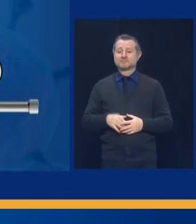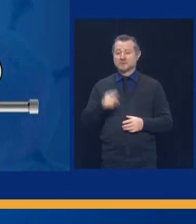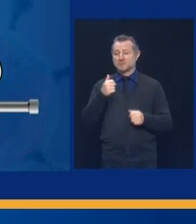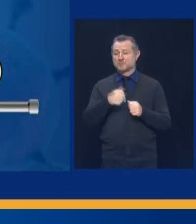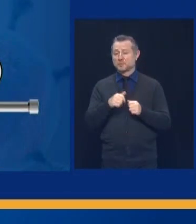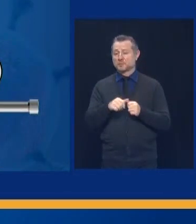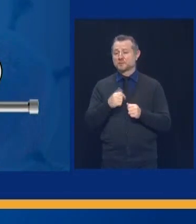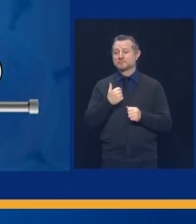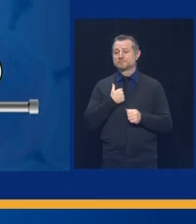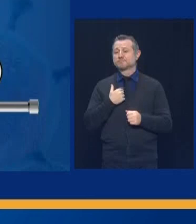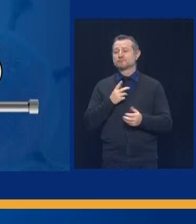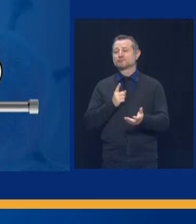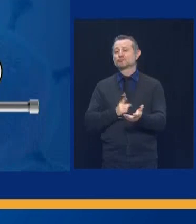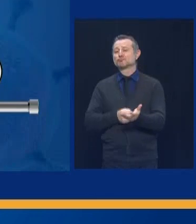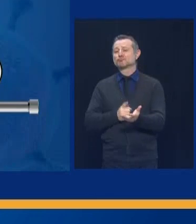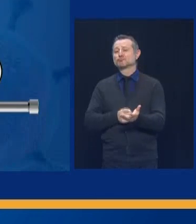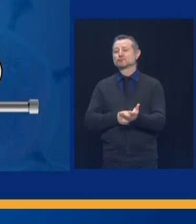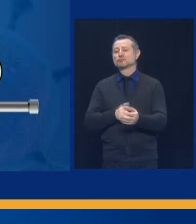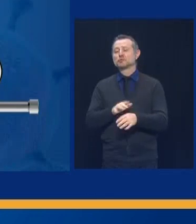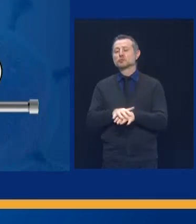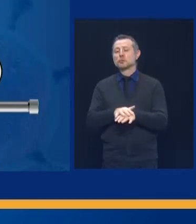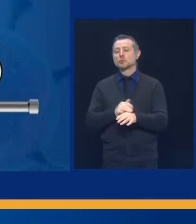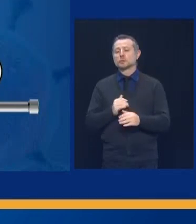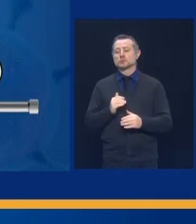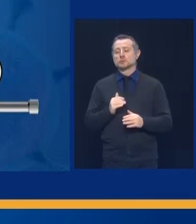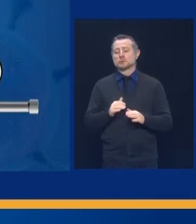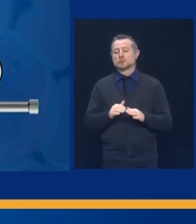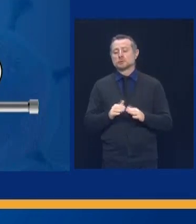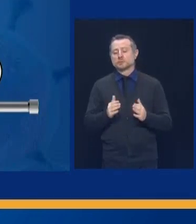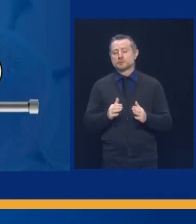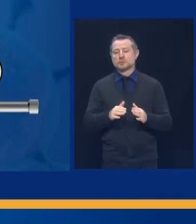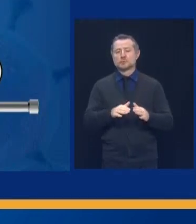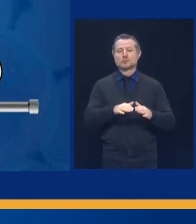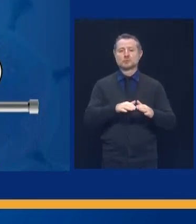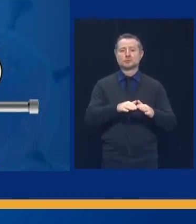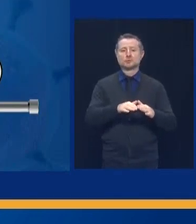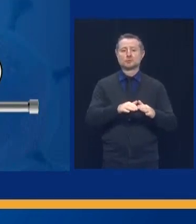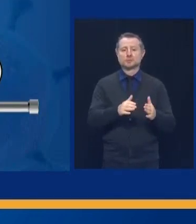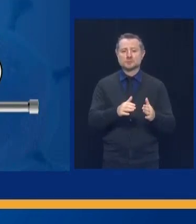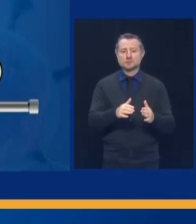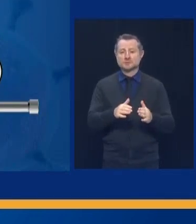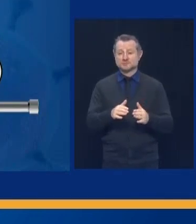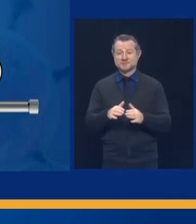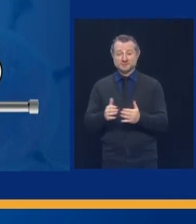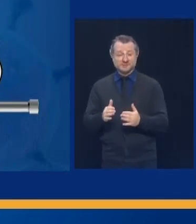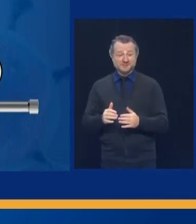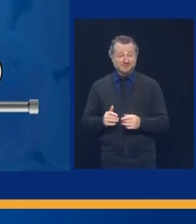APPROACH TODAY. IT HAS ALWAYS BEEN BOTH.